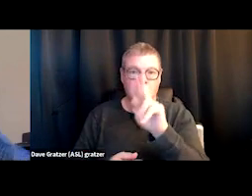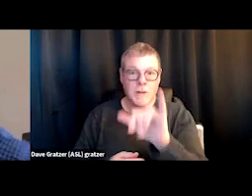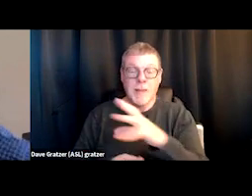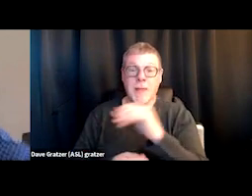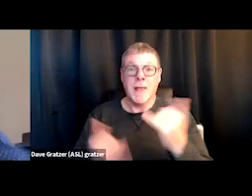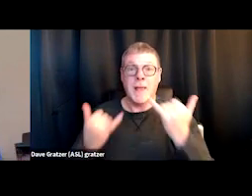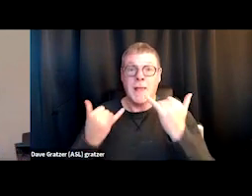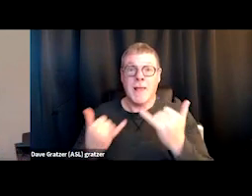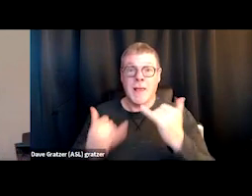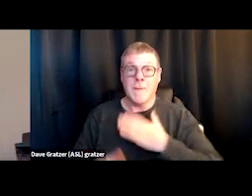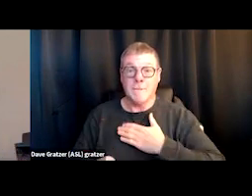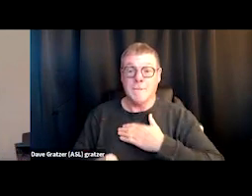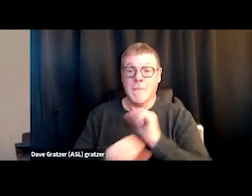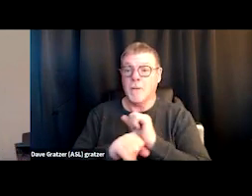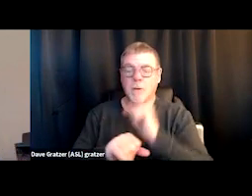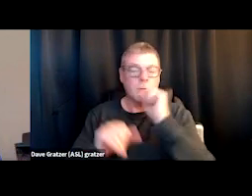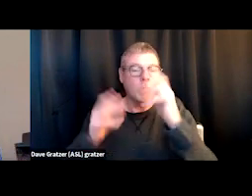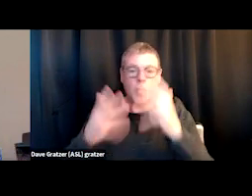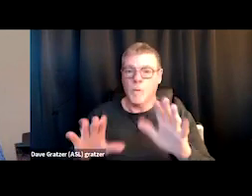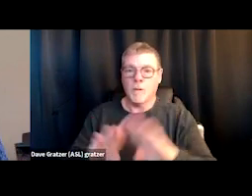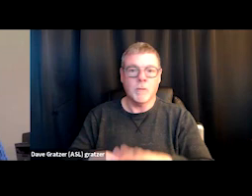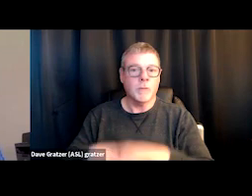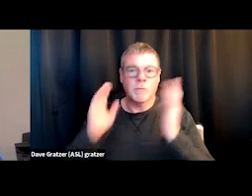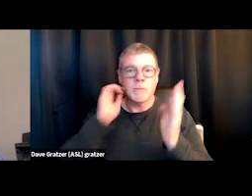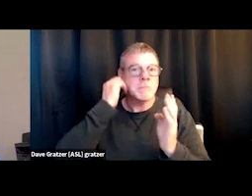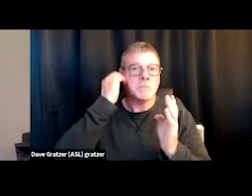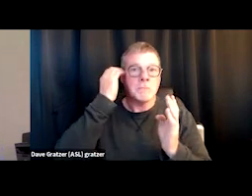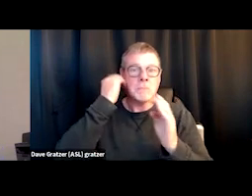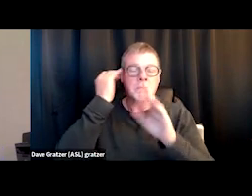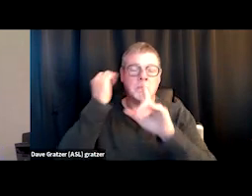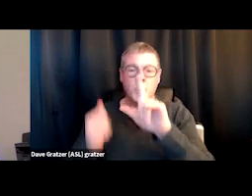I certainly did not wanna open a 24/7 emergency shelter,